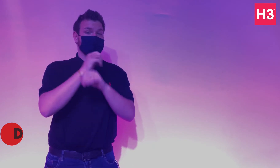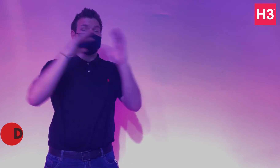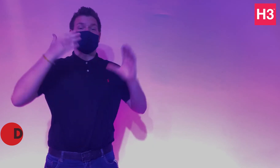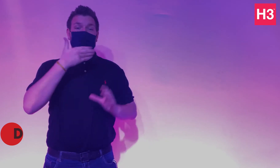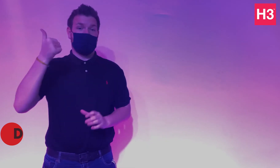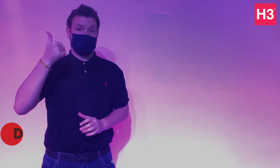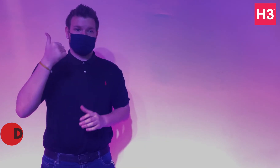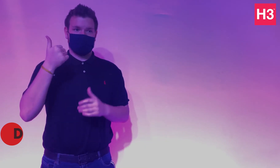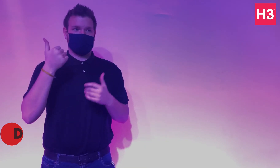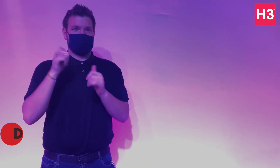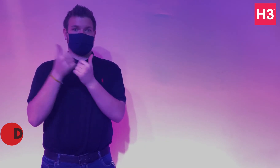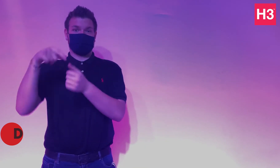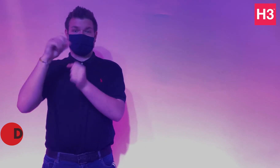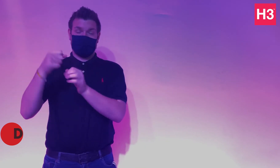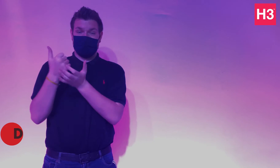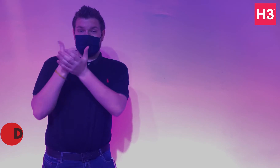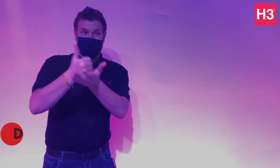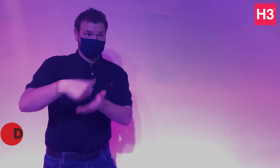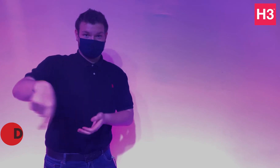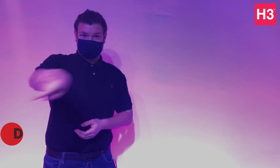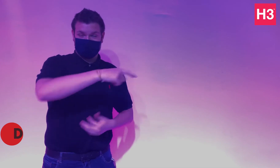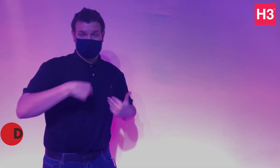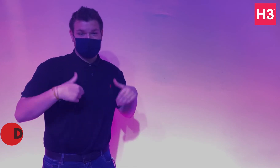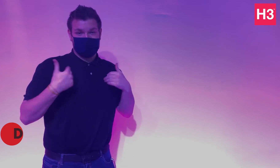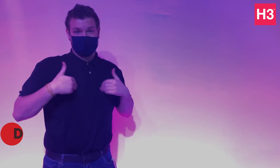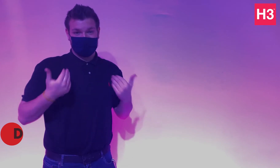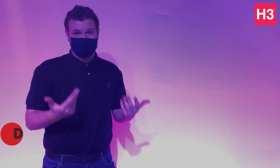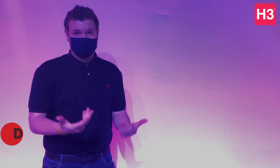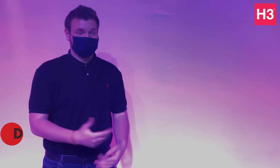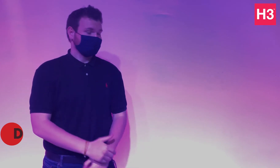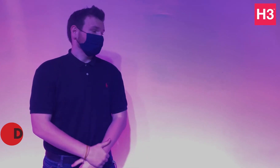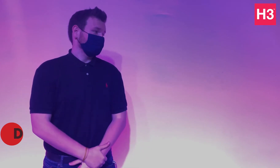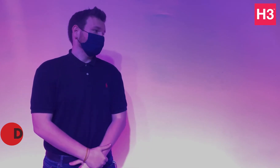can help all of us the Deaf Youth!